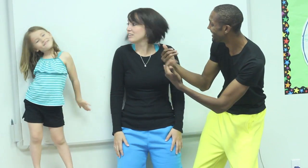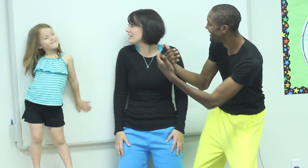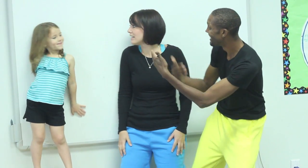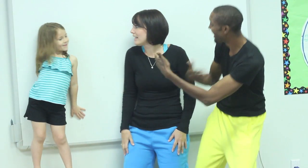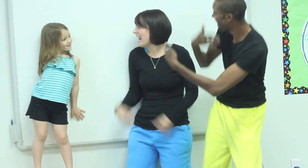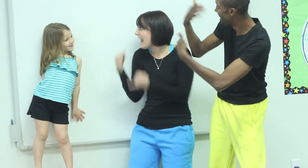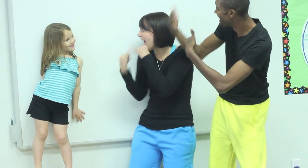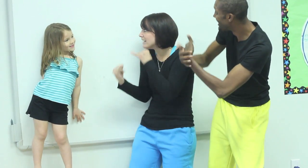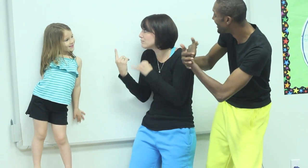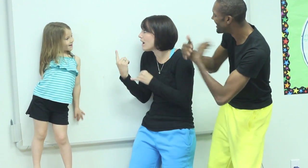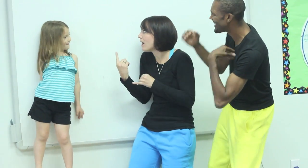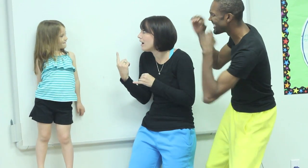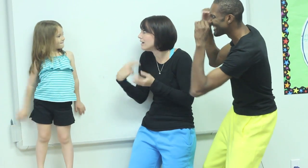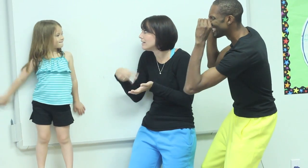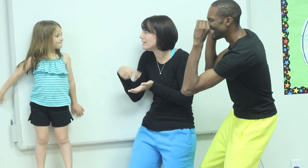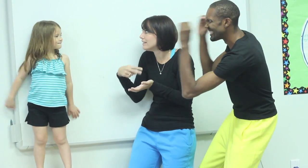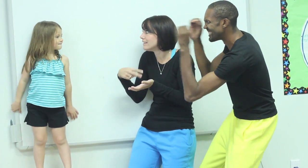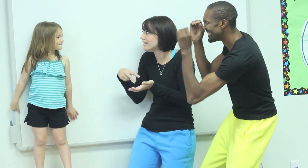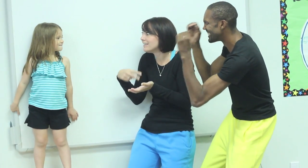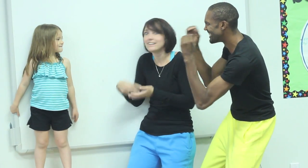Next, we will be teaching